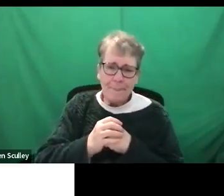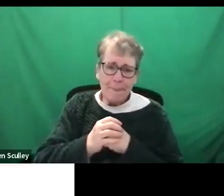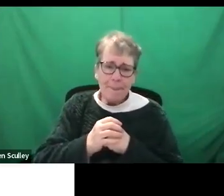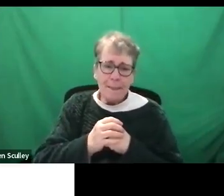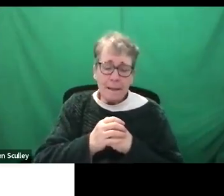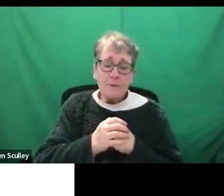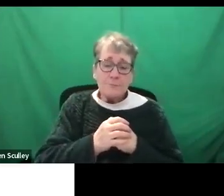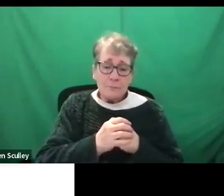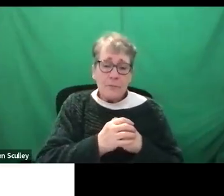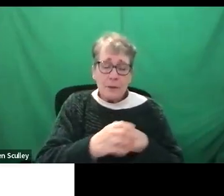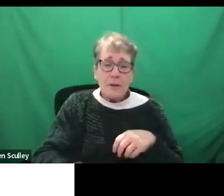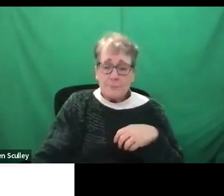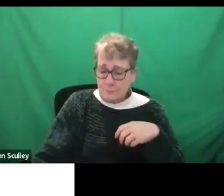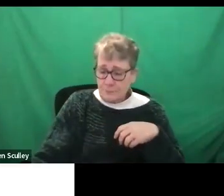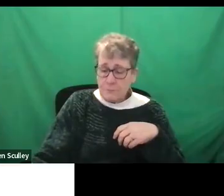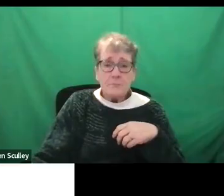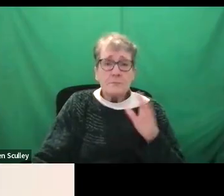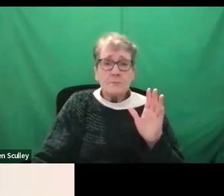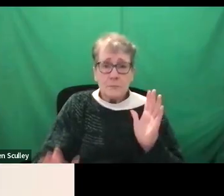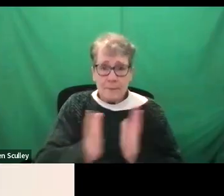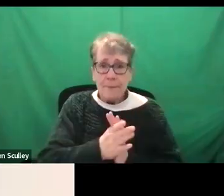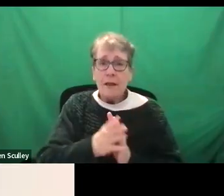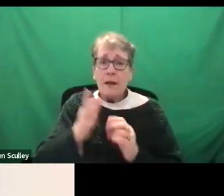and to be supportive, and to be an ally.